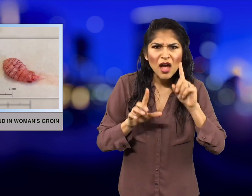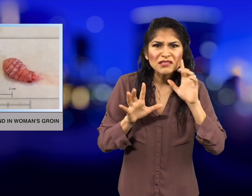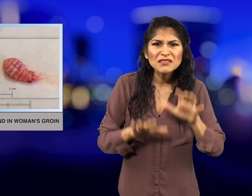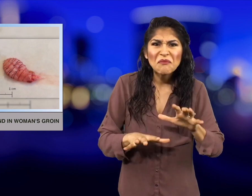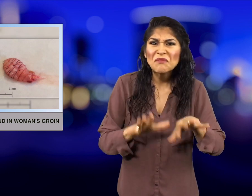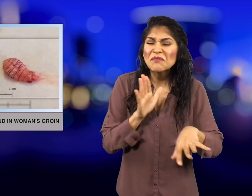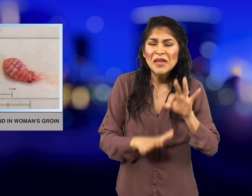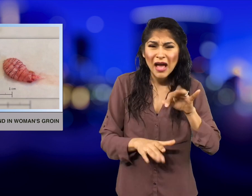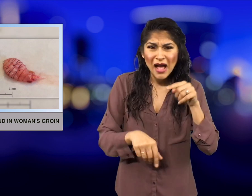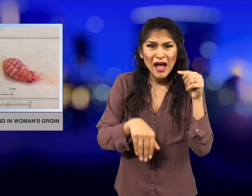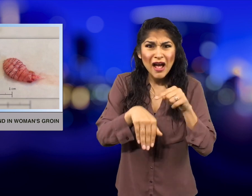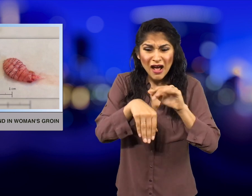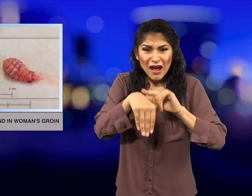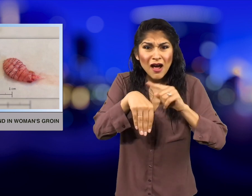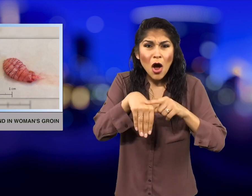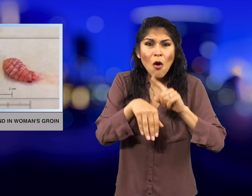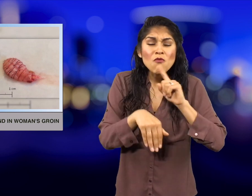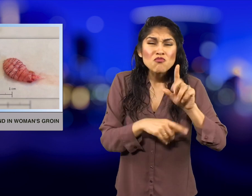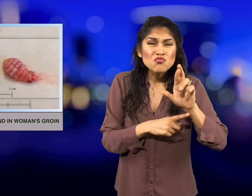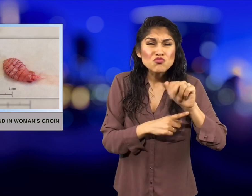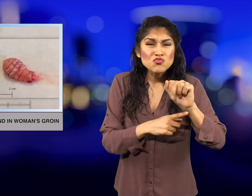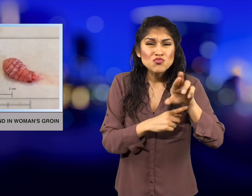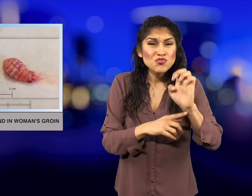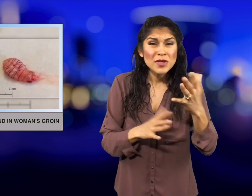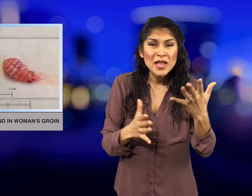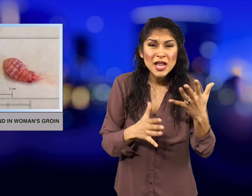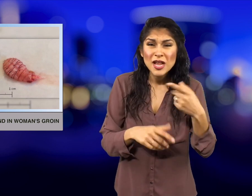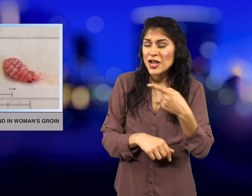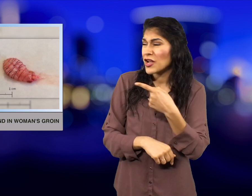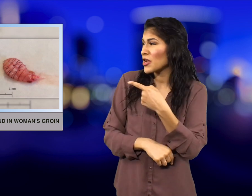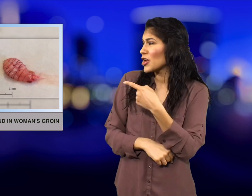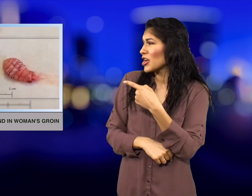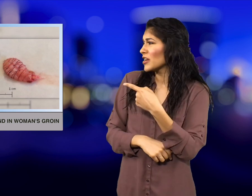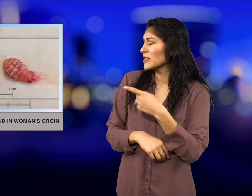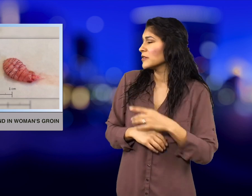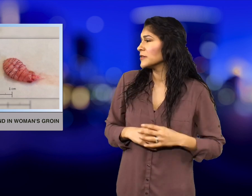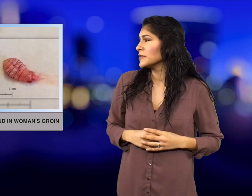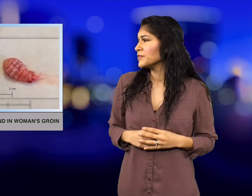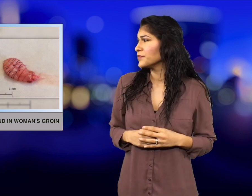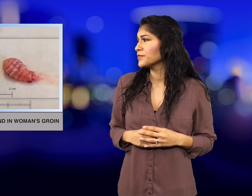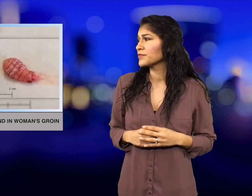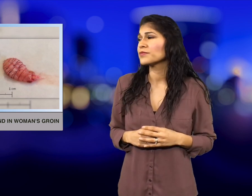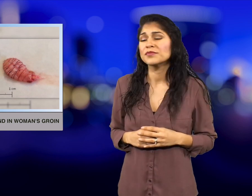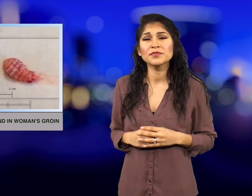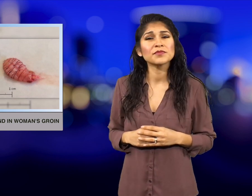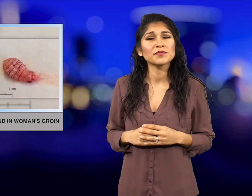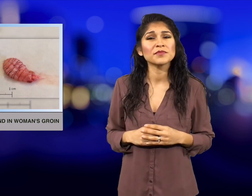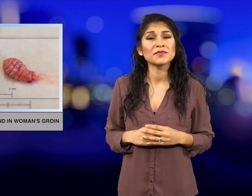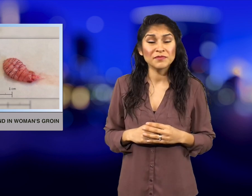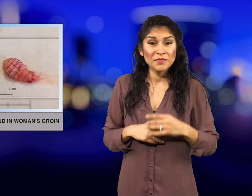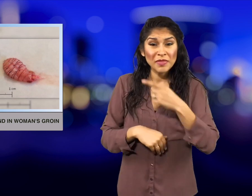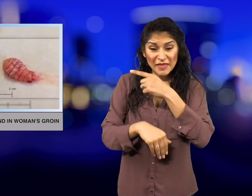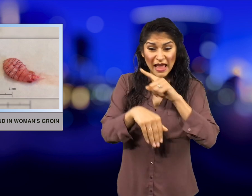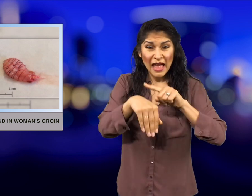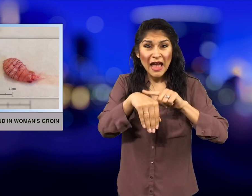But it was far more rare.